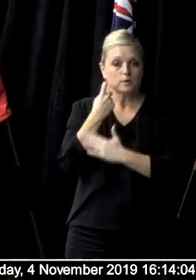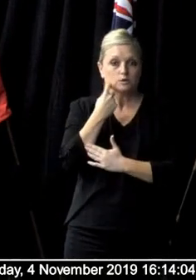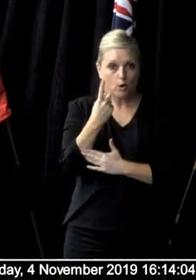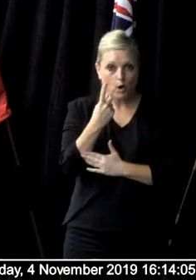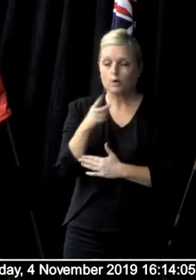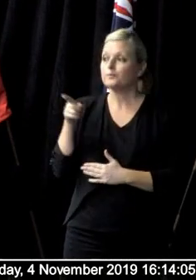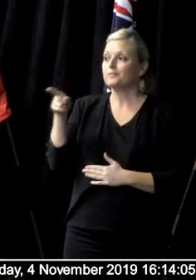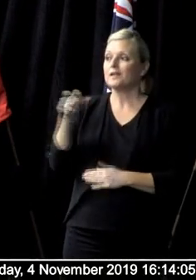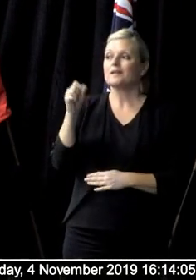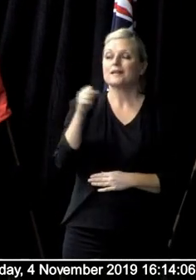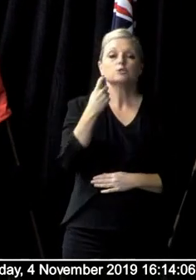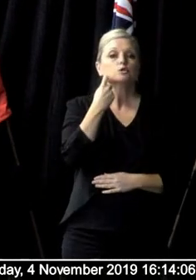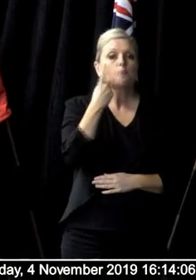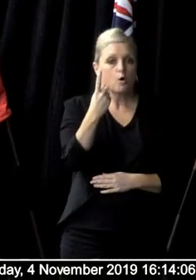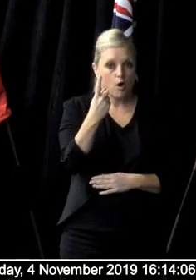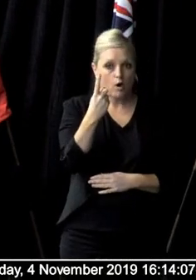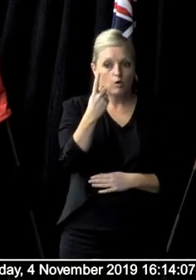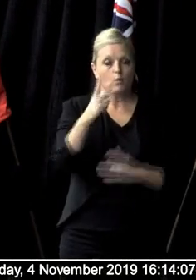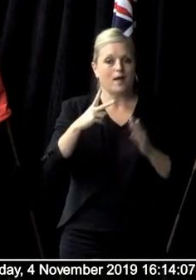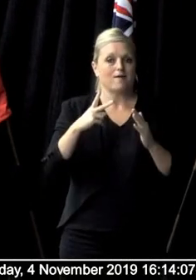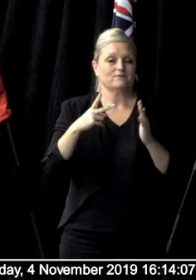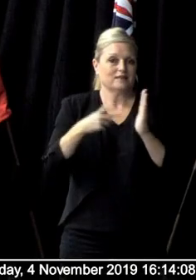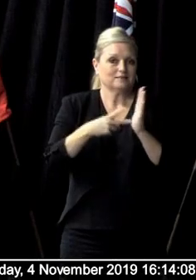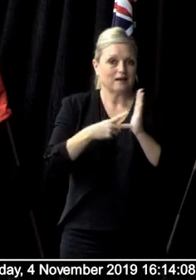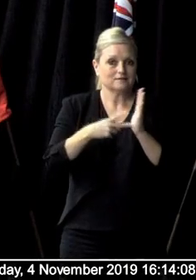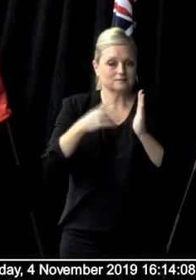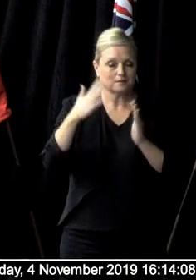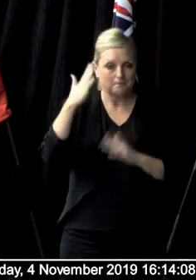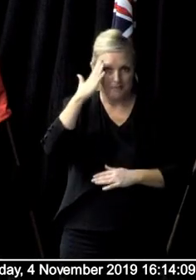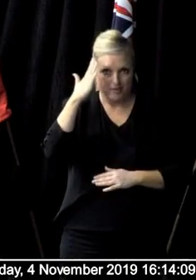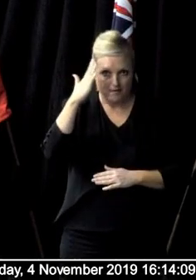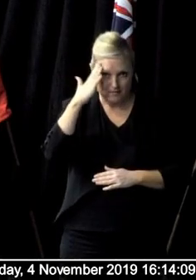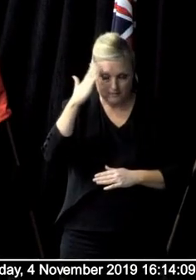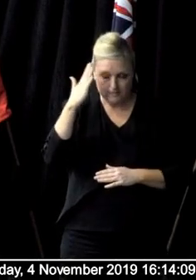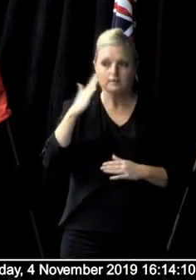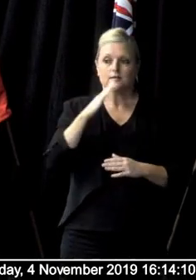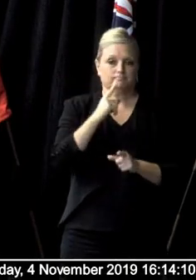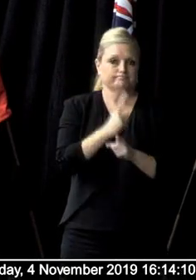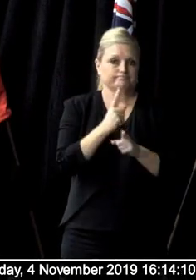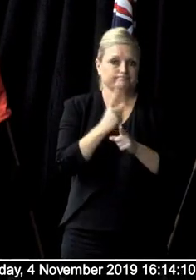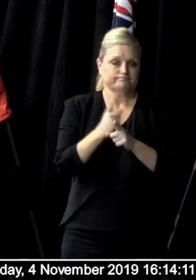We will be hearing from a second parent, followed by Mr Bates from the Queensland